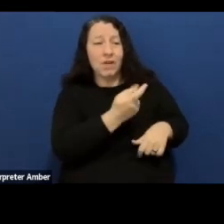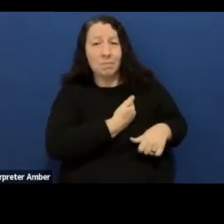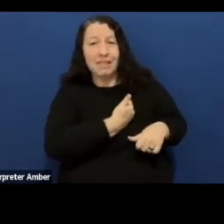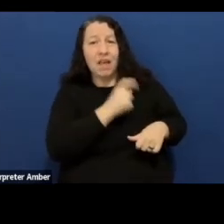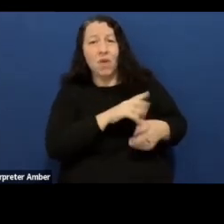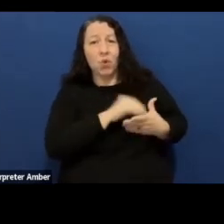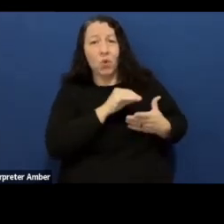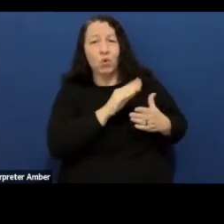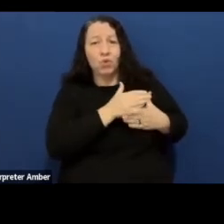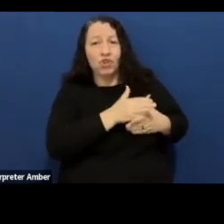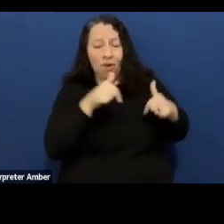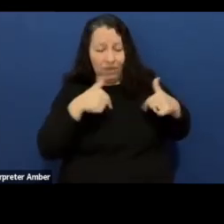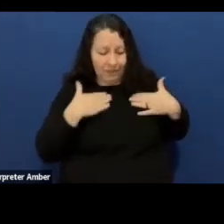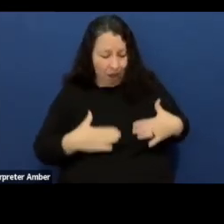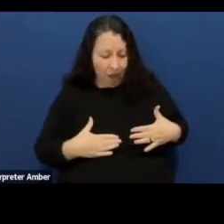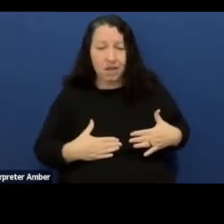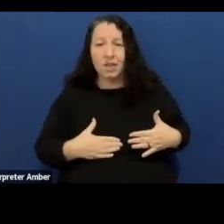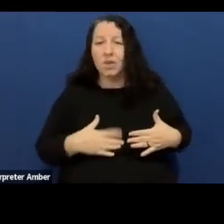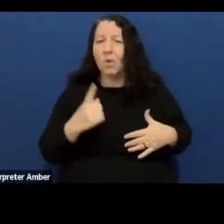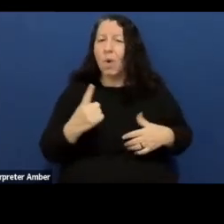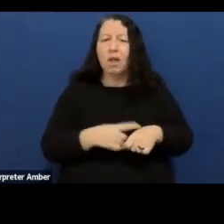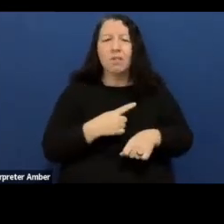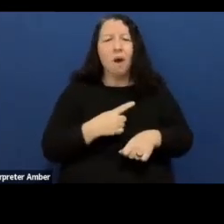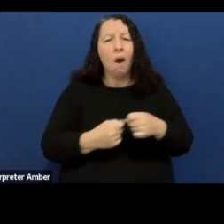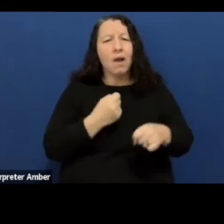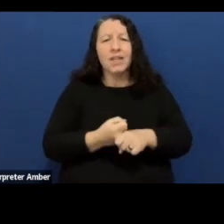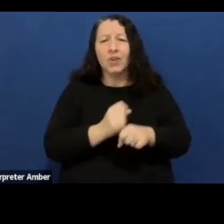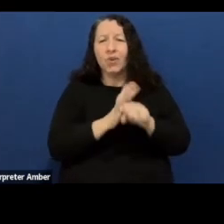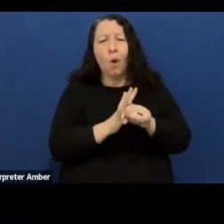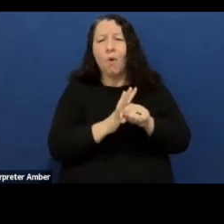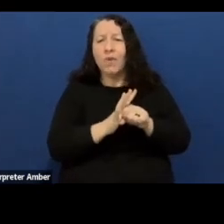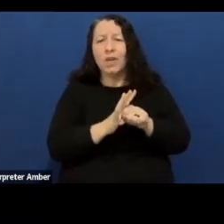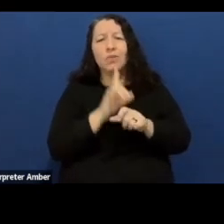as COVID and I have had to learn how to share this body.